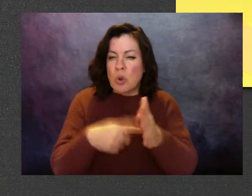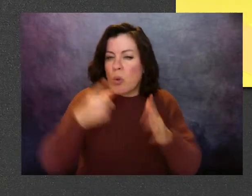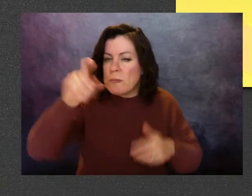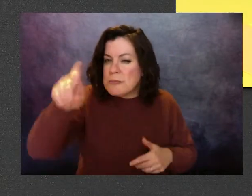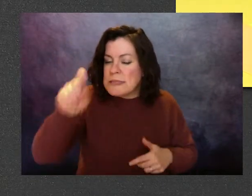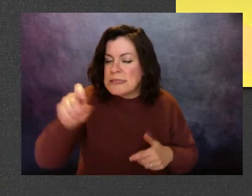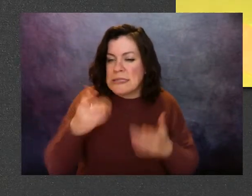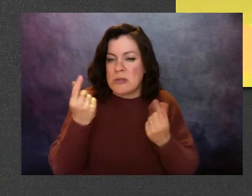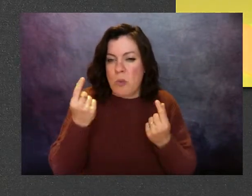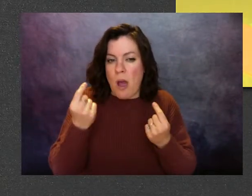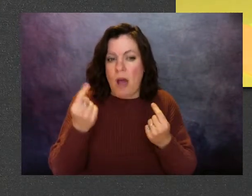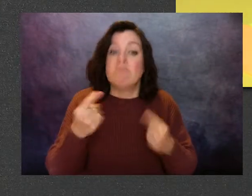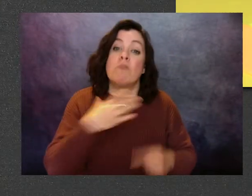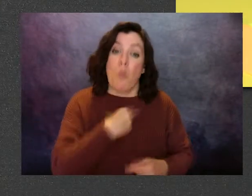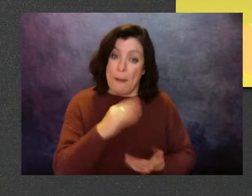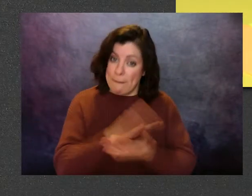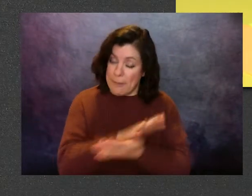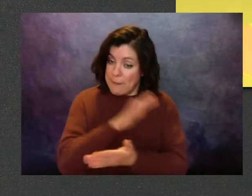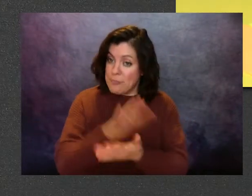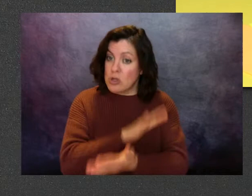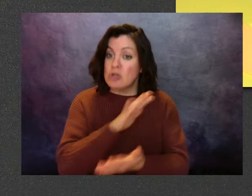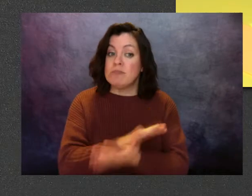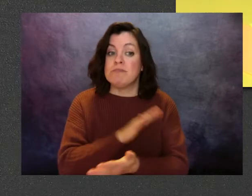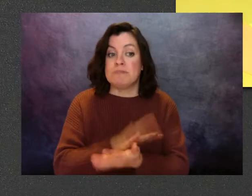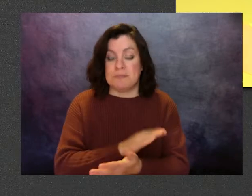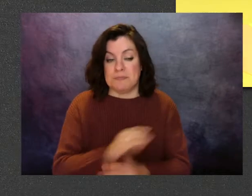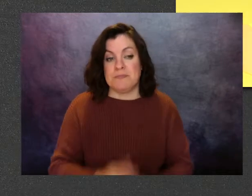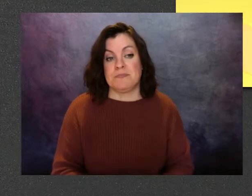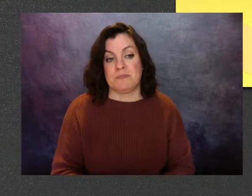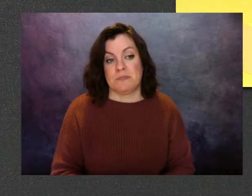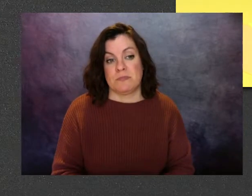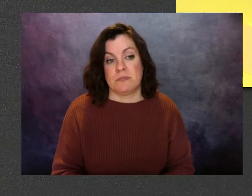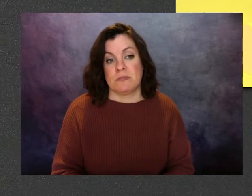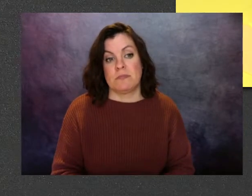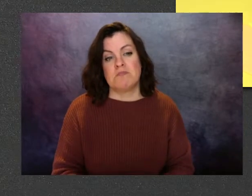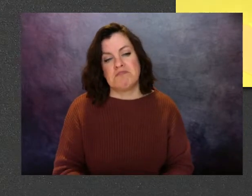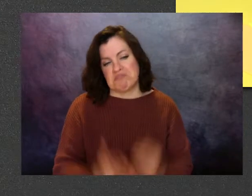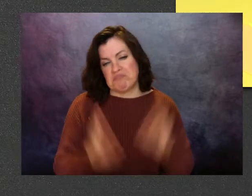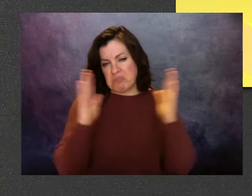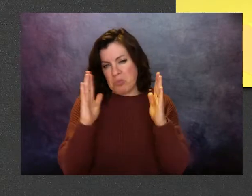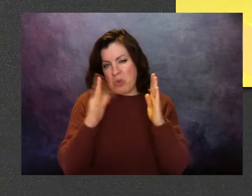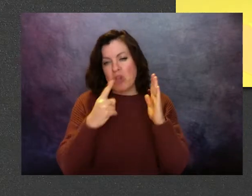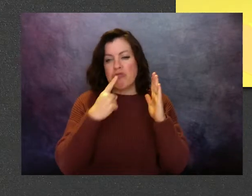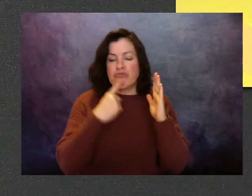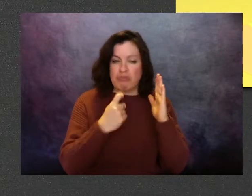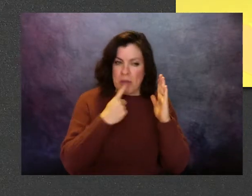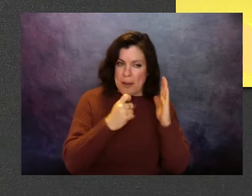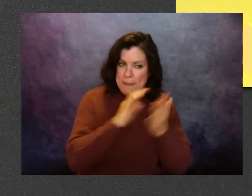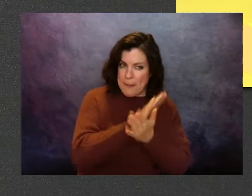We need a white piece of paper. We need a red piece of paper.